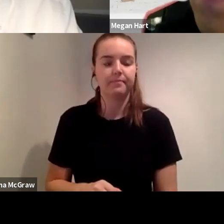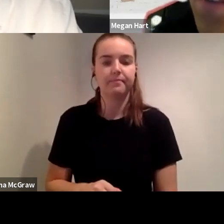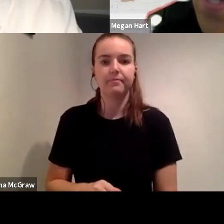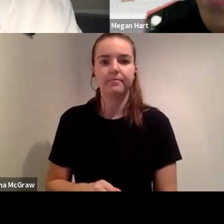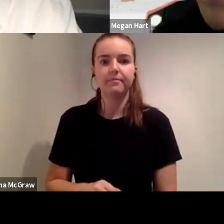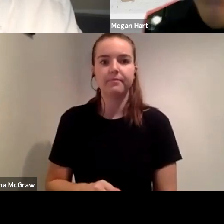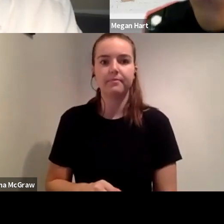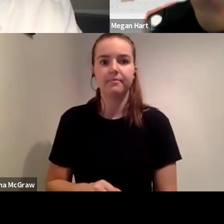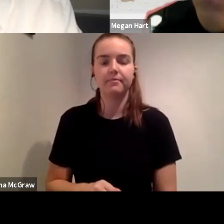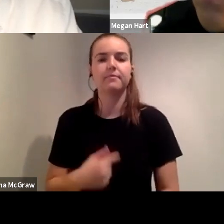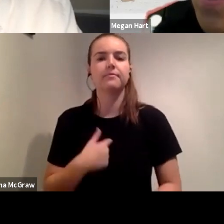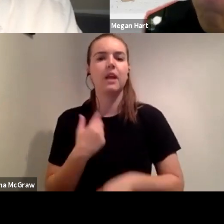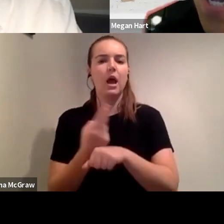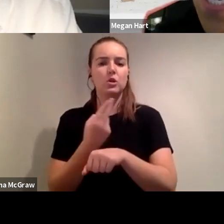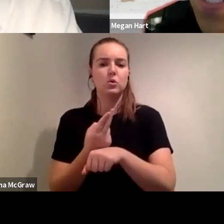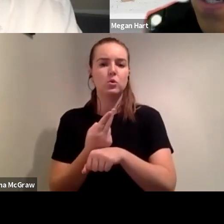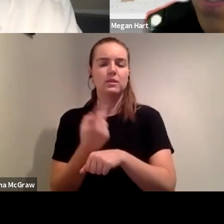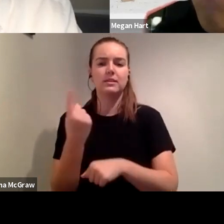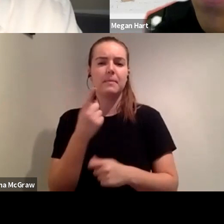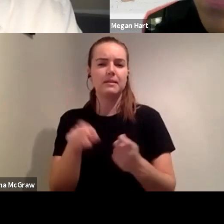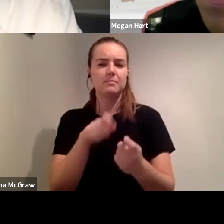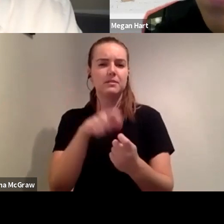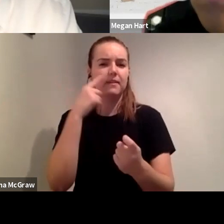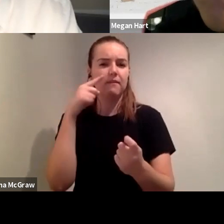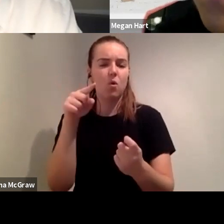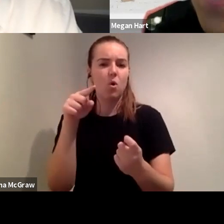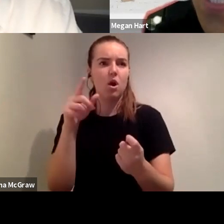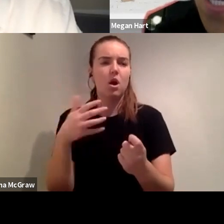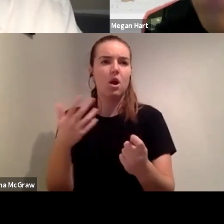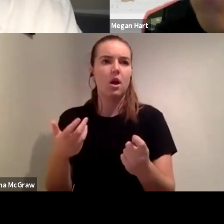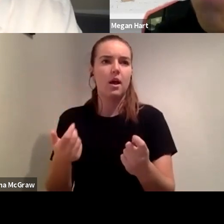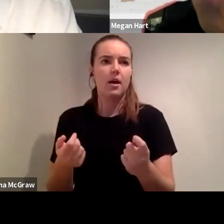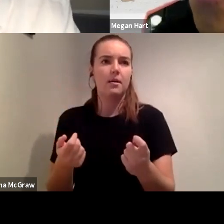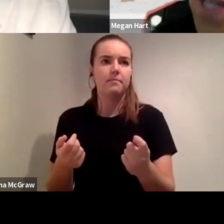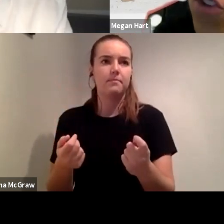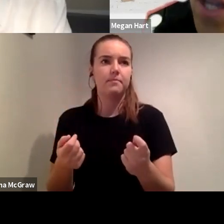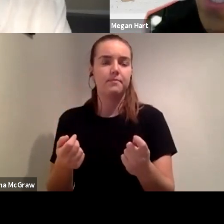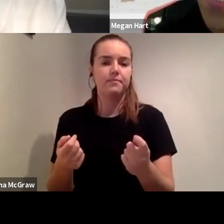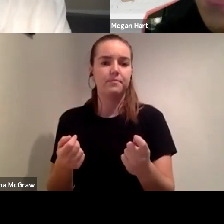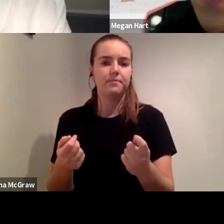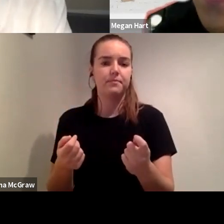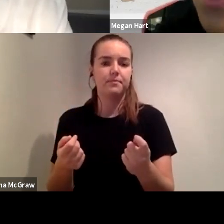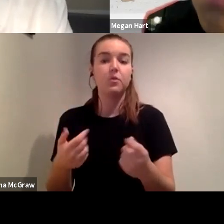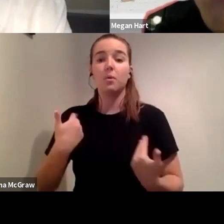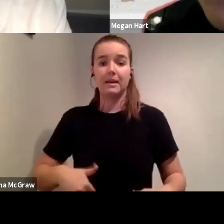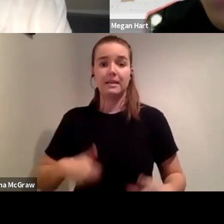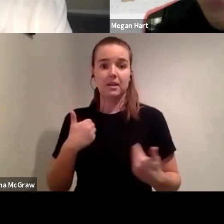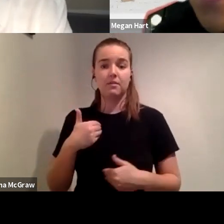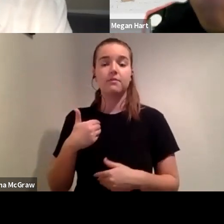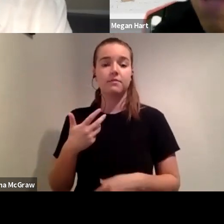It is nothing special but it allows me to have the appropriate function to use.